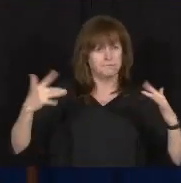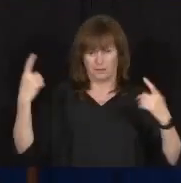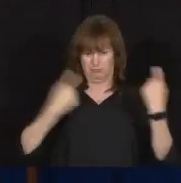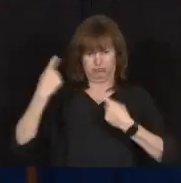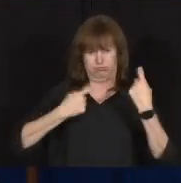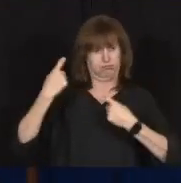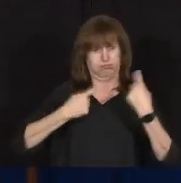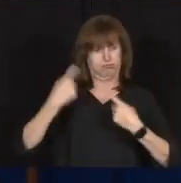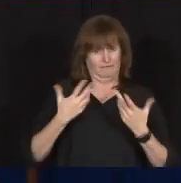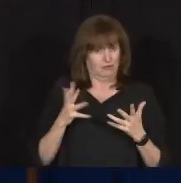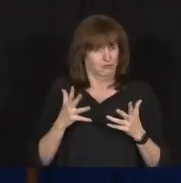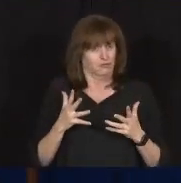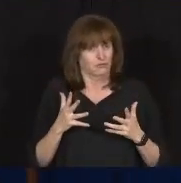n N